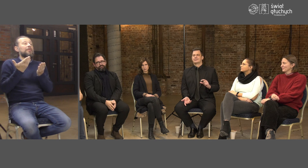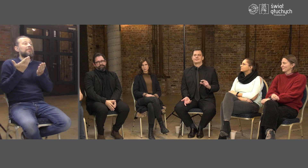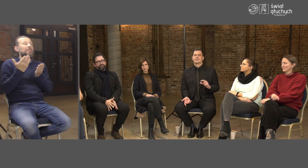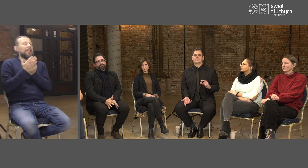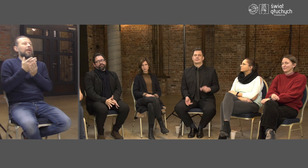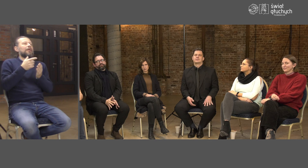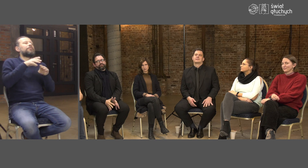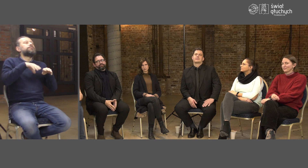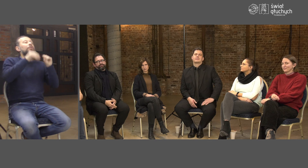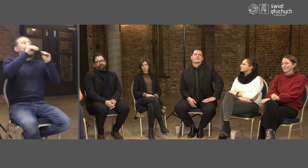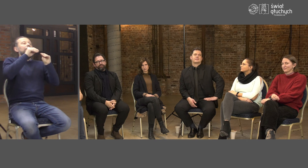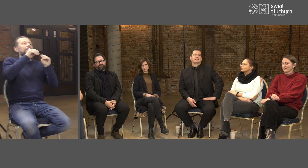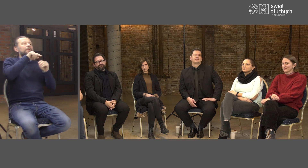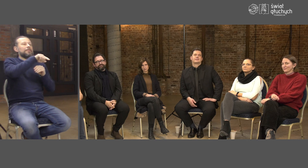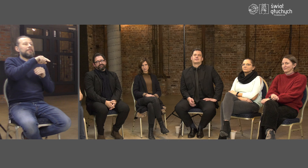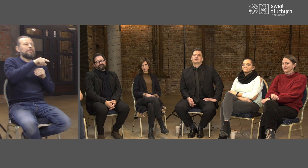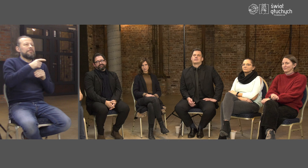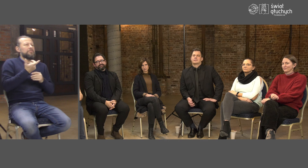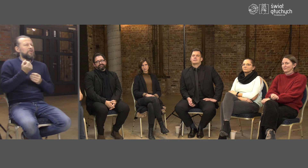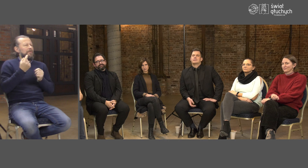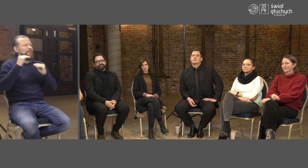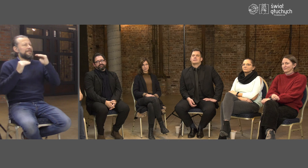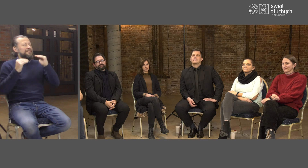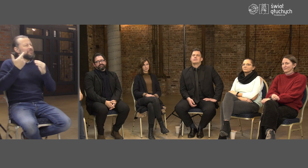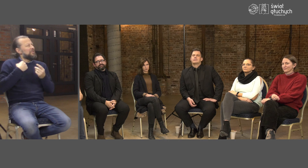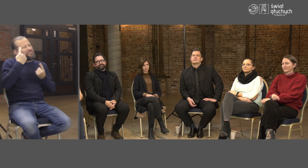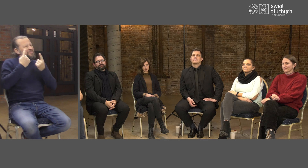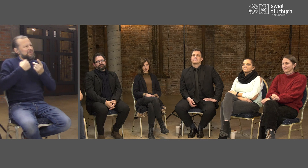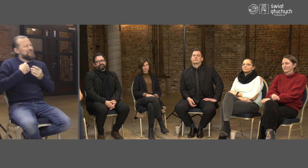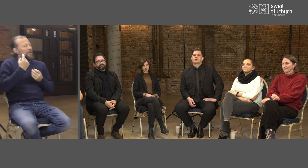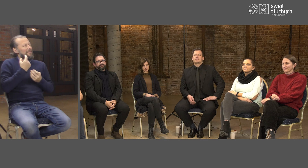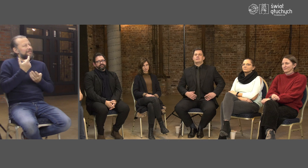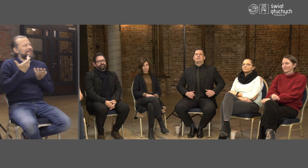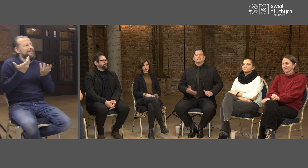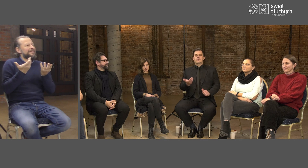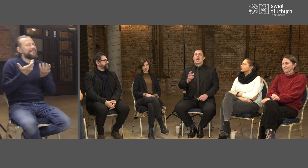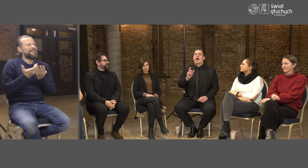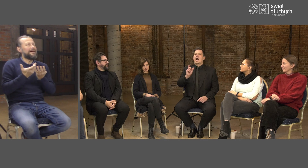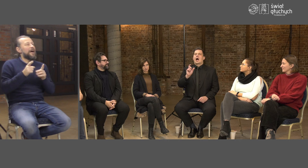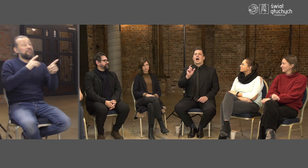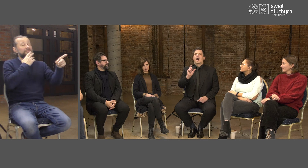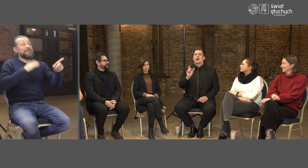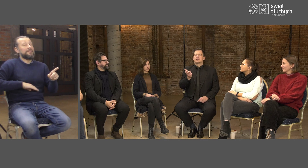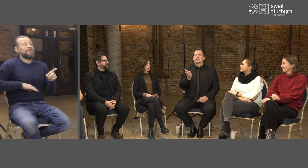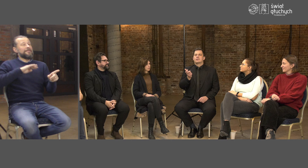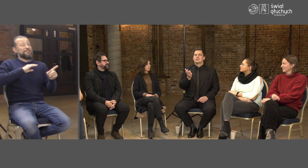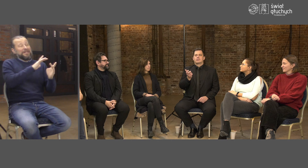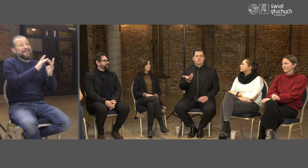[Eugeniusz] That's why balance is needed — I think. Michał says he's proud — and he's right.